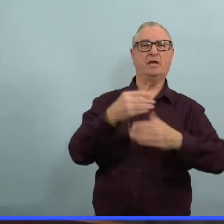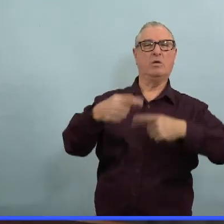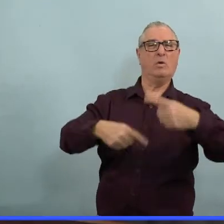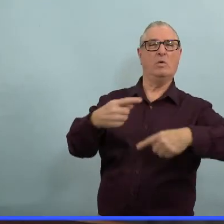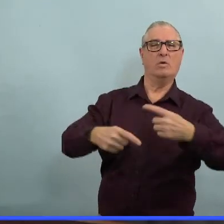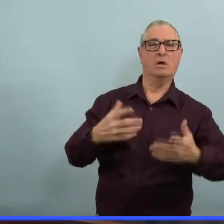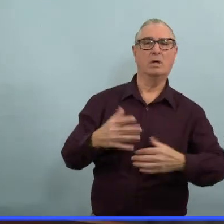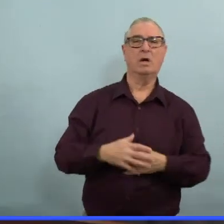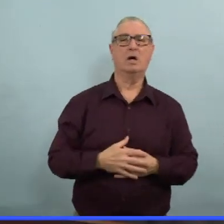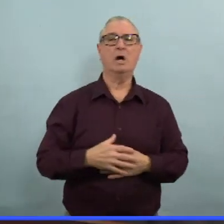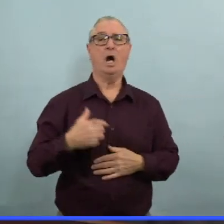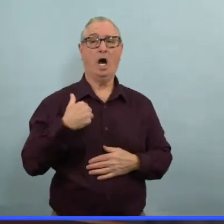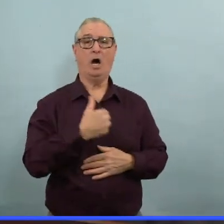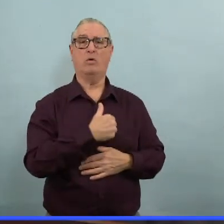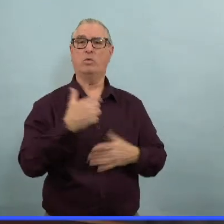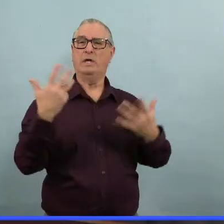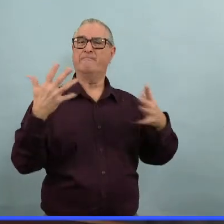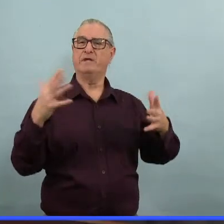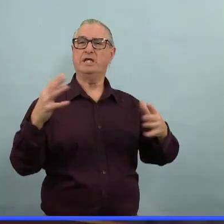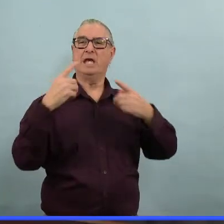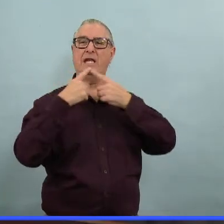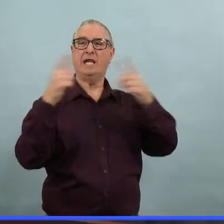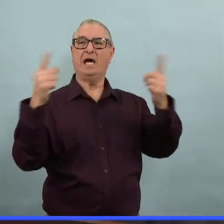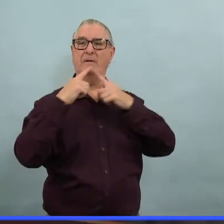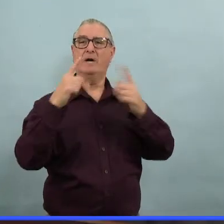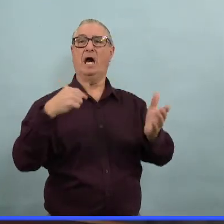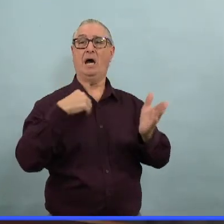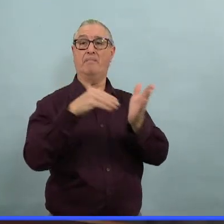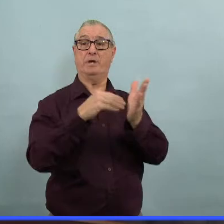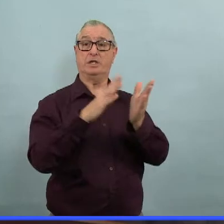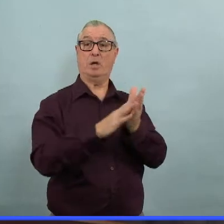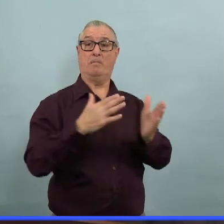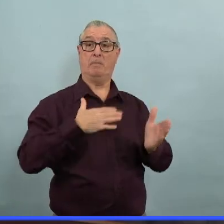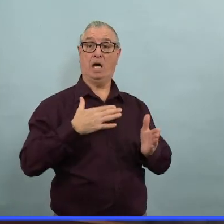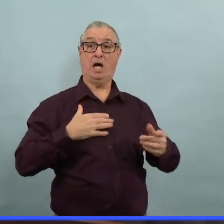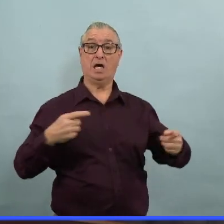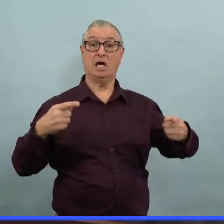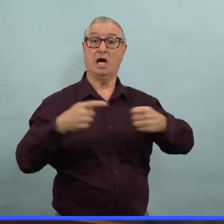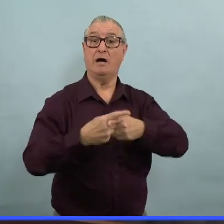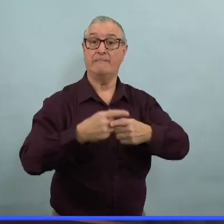the next conflict of interest form that came that came about in my end and disclosed as well in my